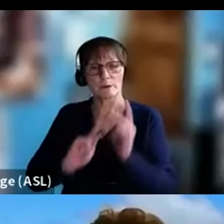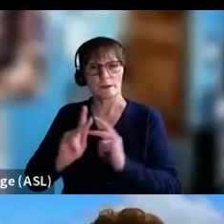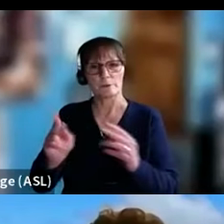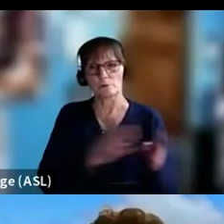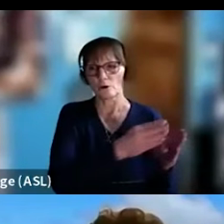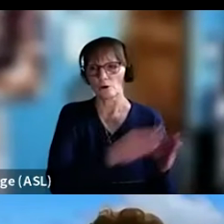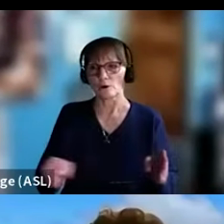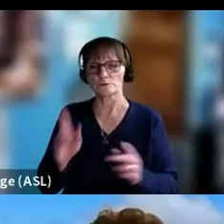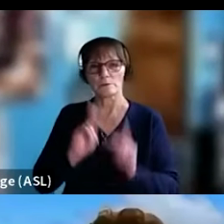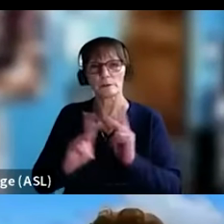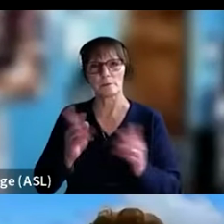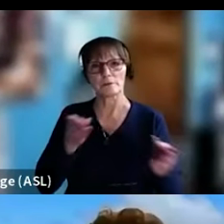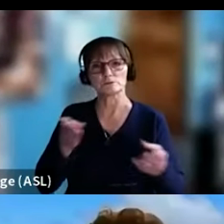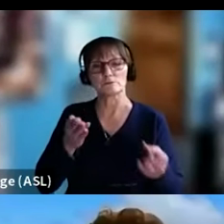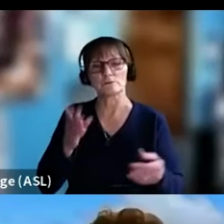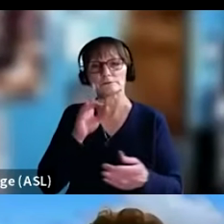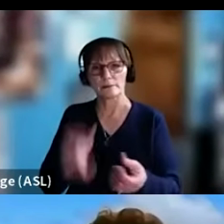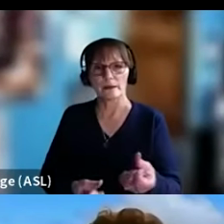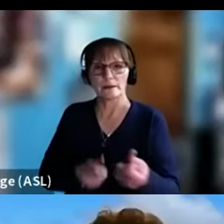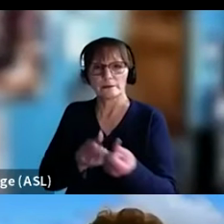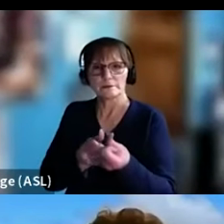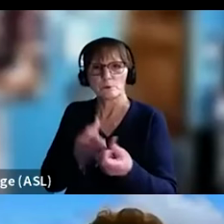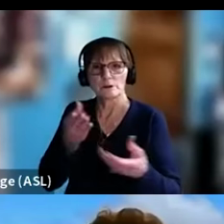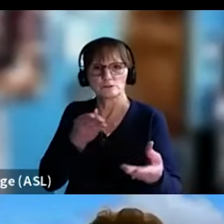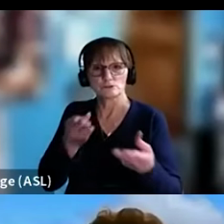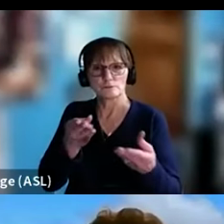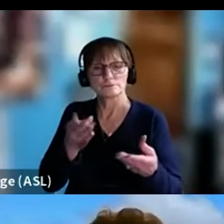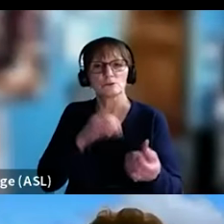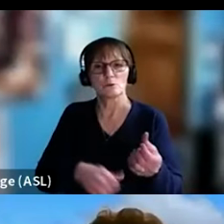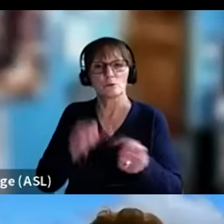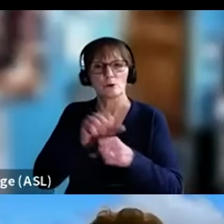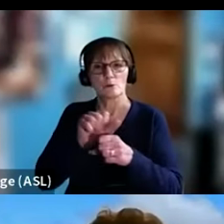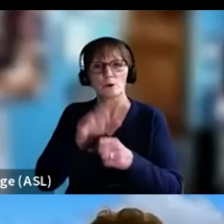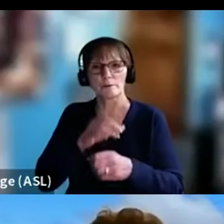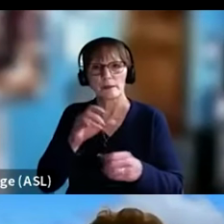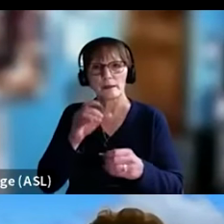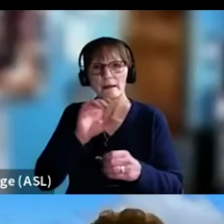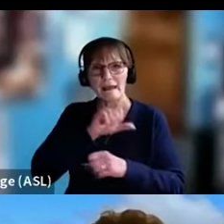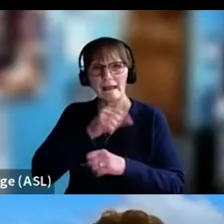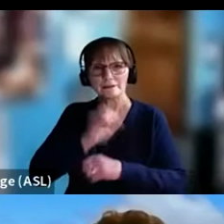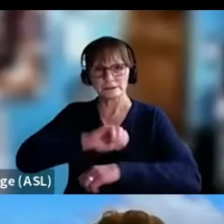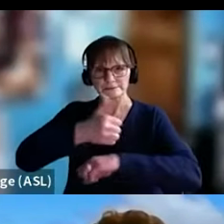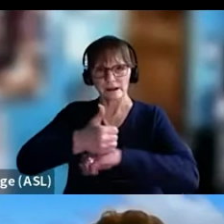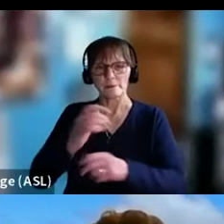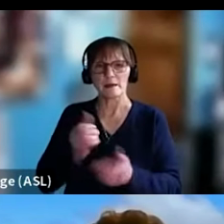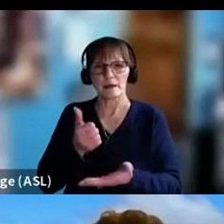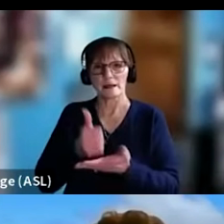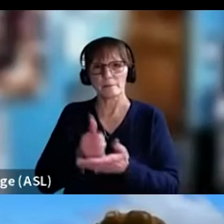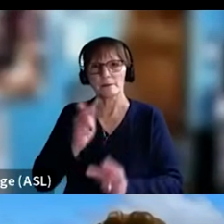and with permanent supportive housing folks, doing a lot of work with doing those aging in place and helping people be able to live in the community